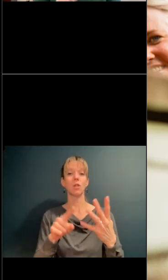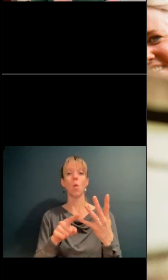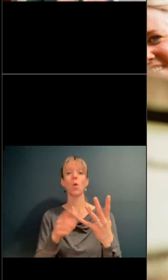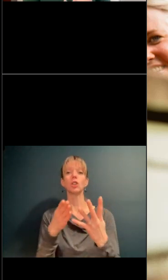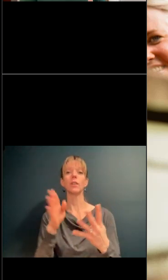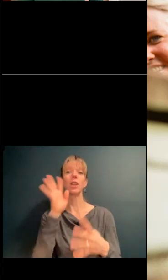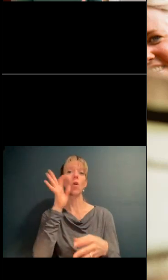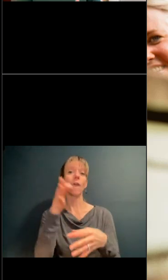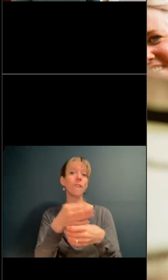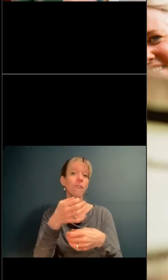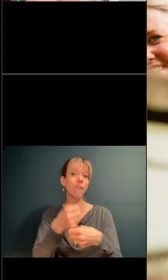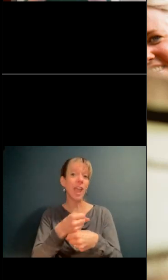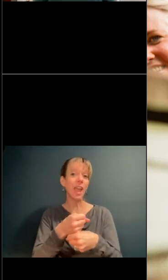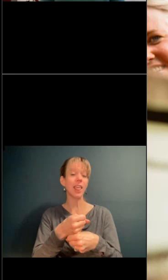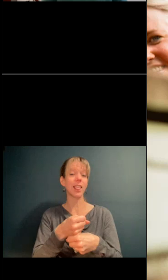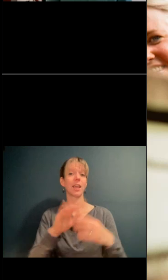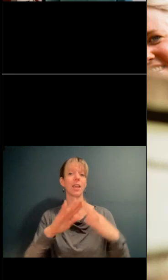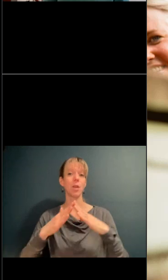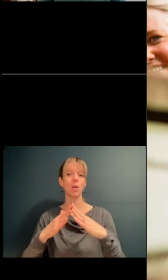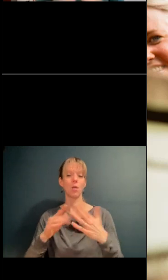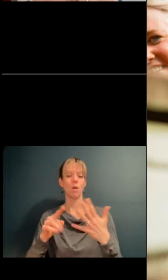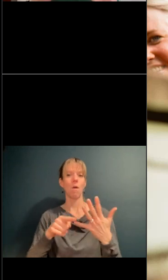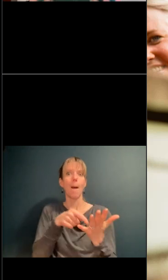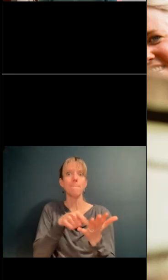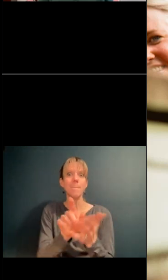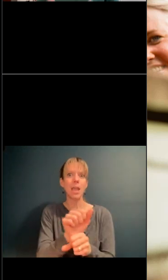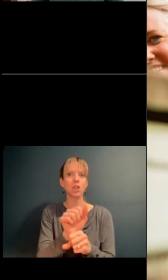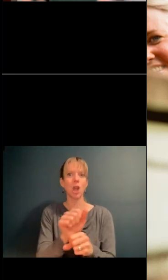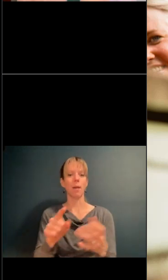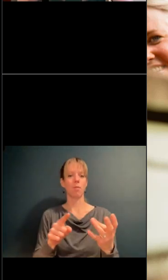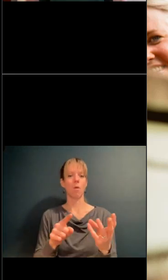Having a paid job, assisting on a project, having a role on a team.